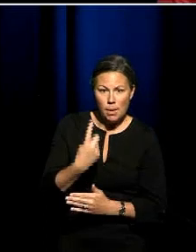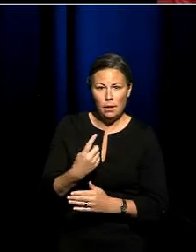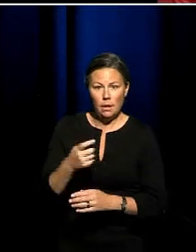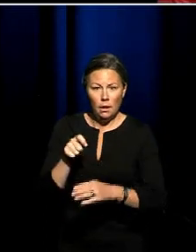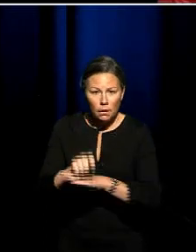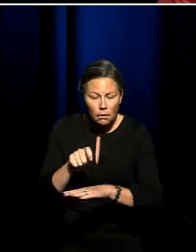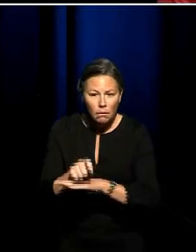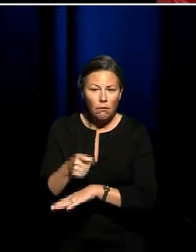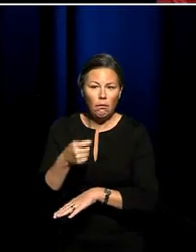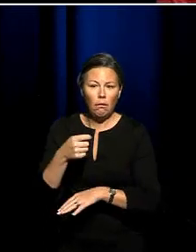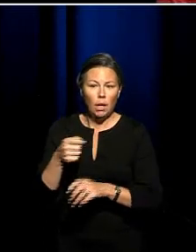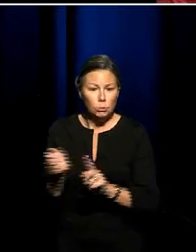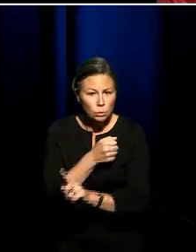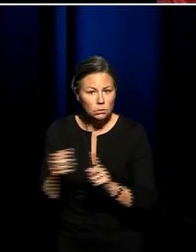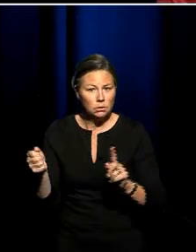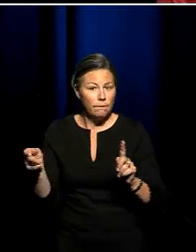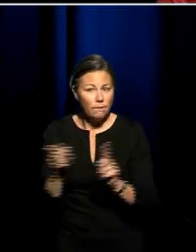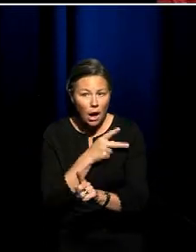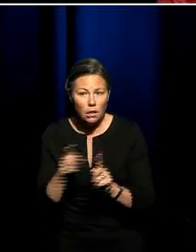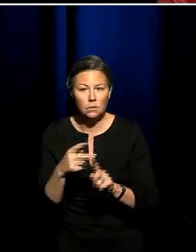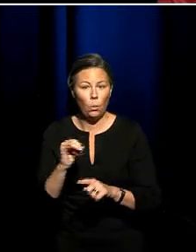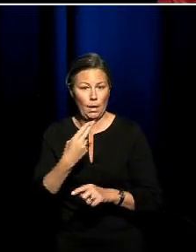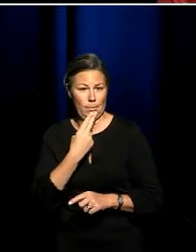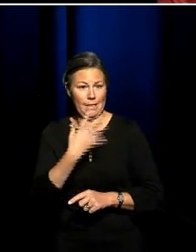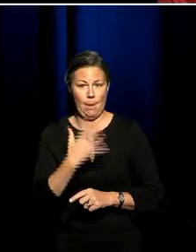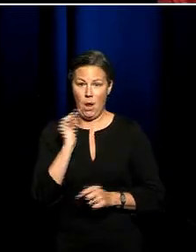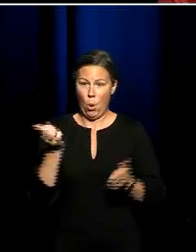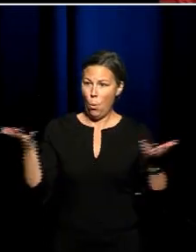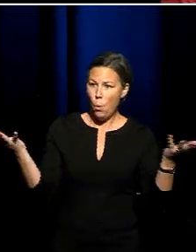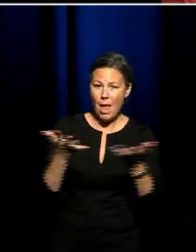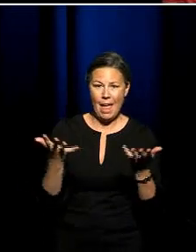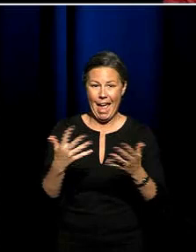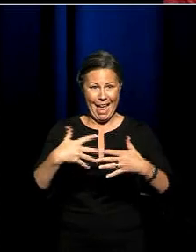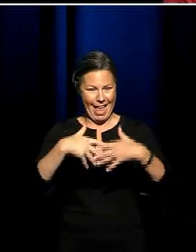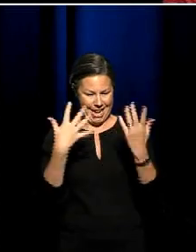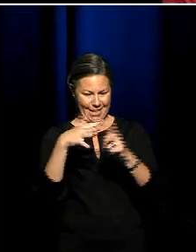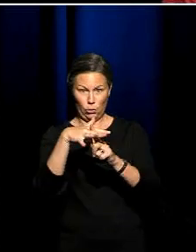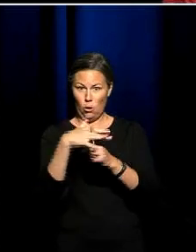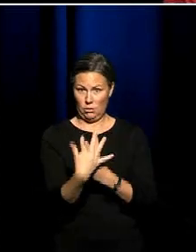disability in all settings and contexts. We are to do this by means that include